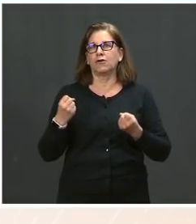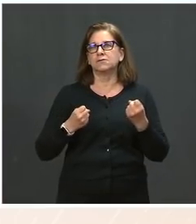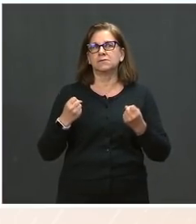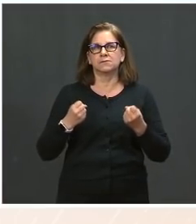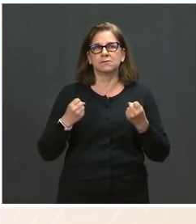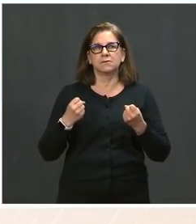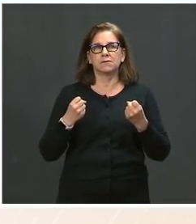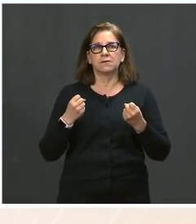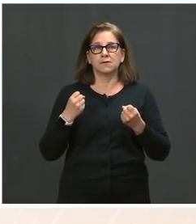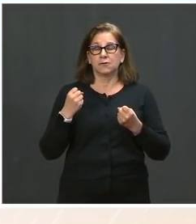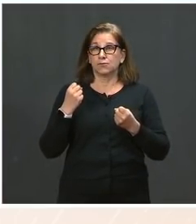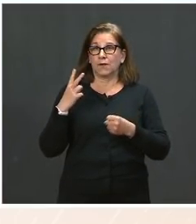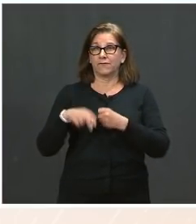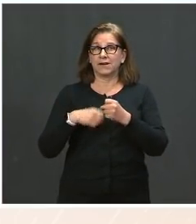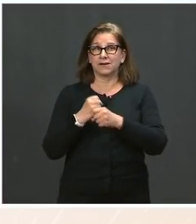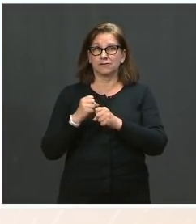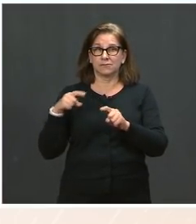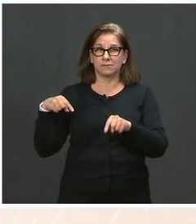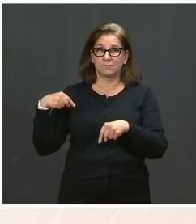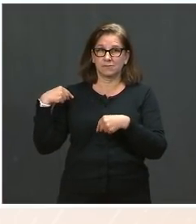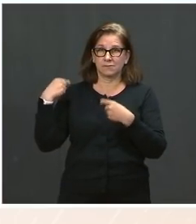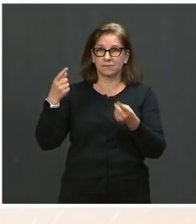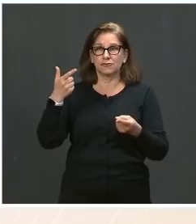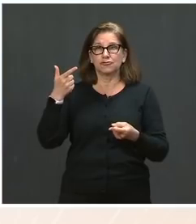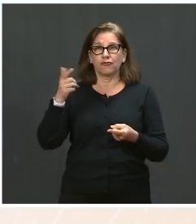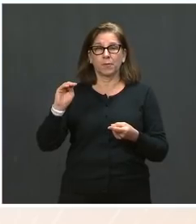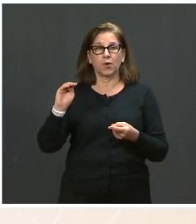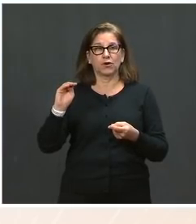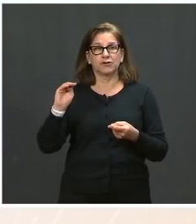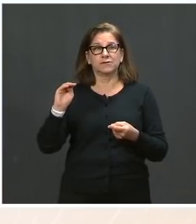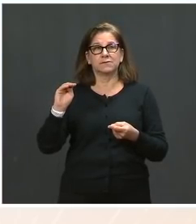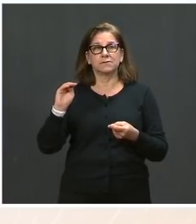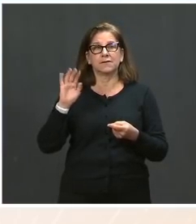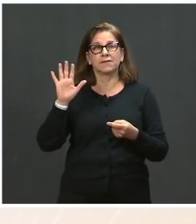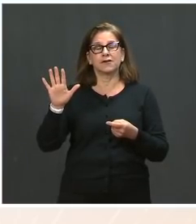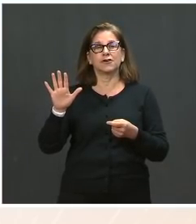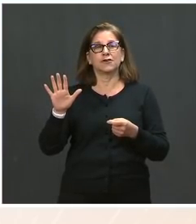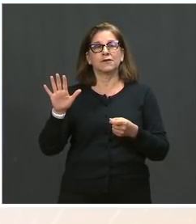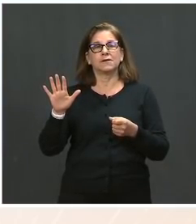and General Motors is saying that their entire fleet is going to be electrified.